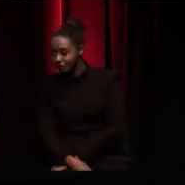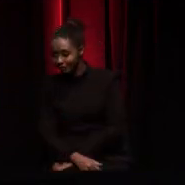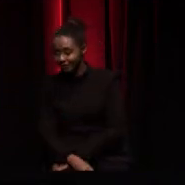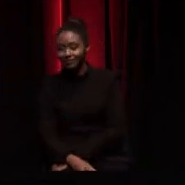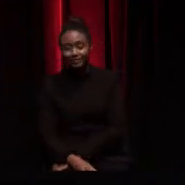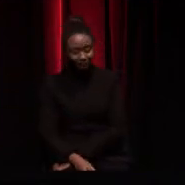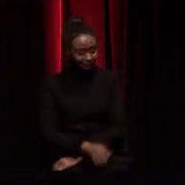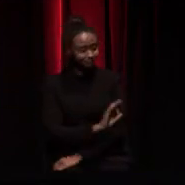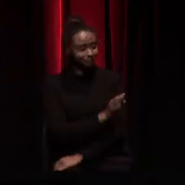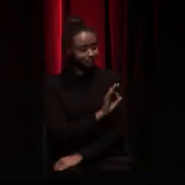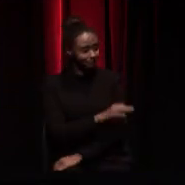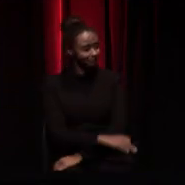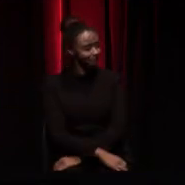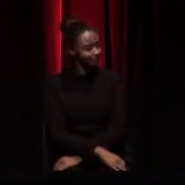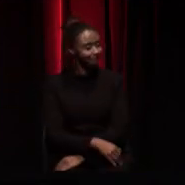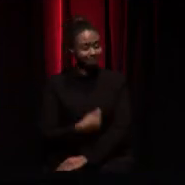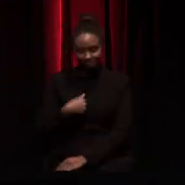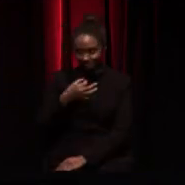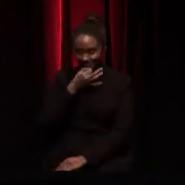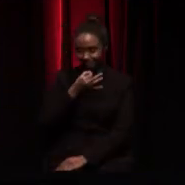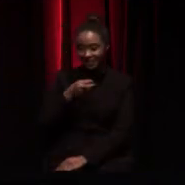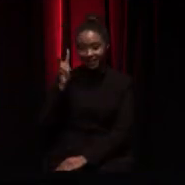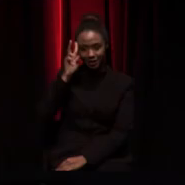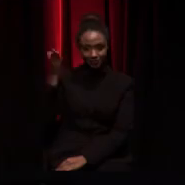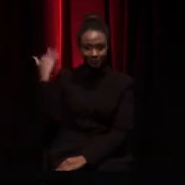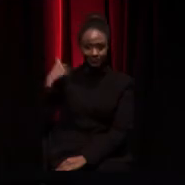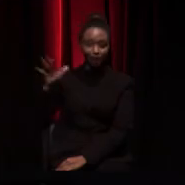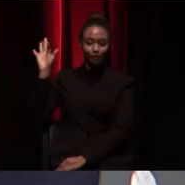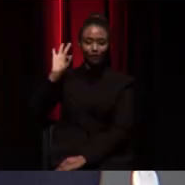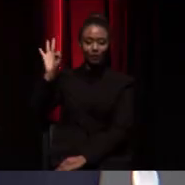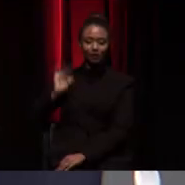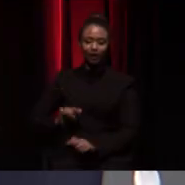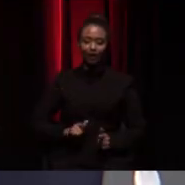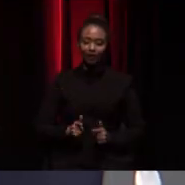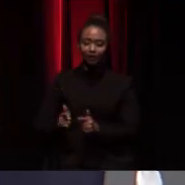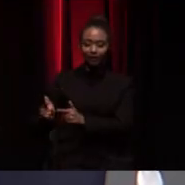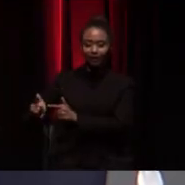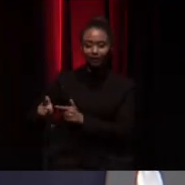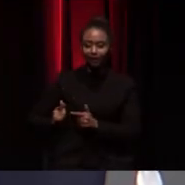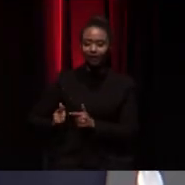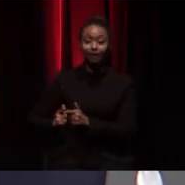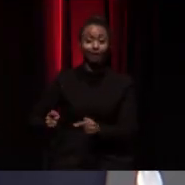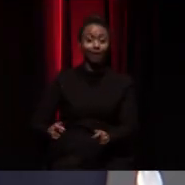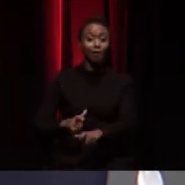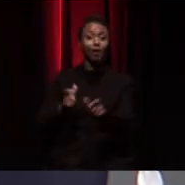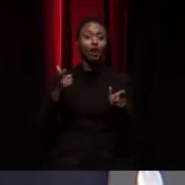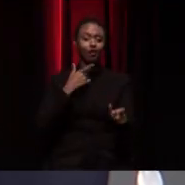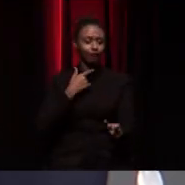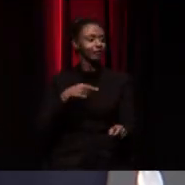I also remembered that in the university we joked that everyone wanted to be a war reporter